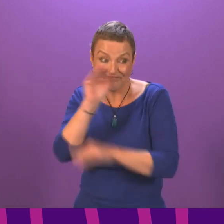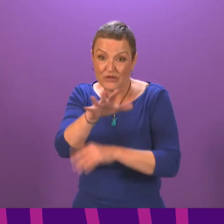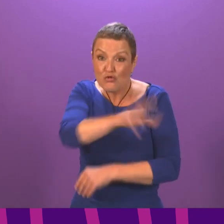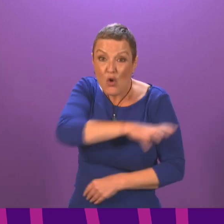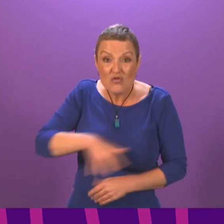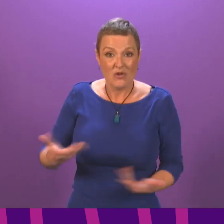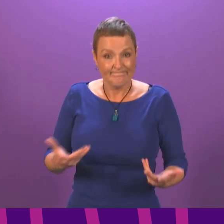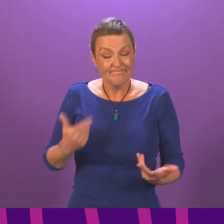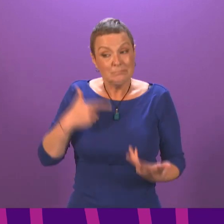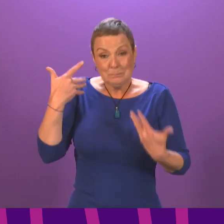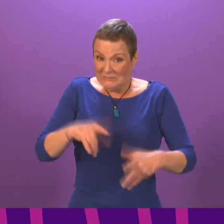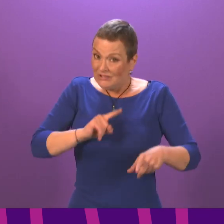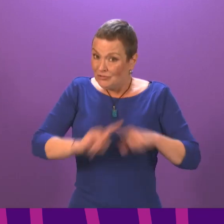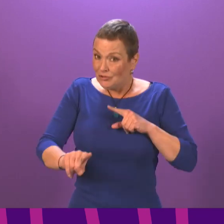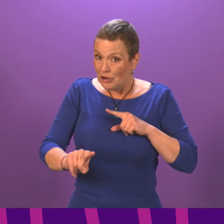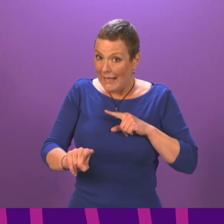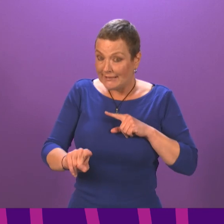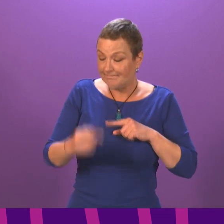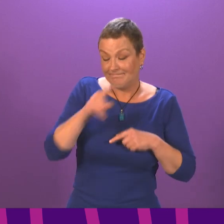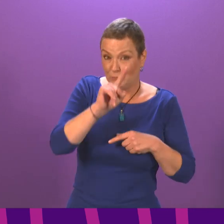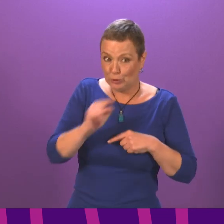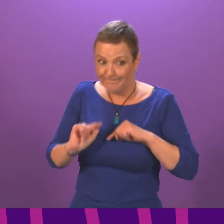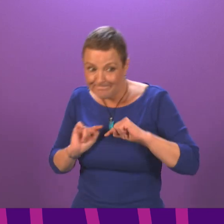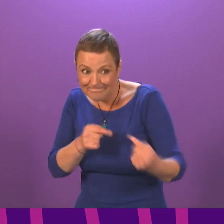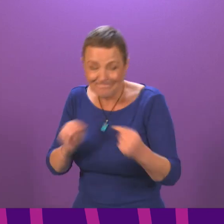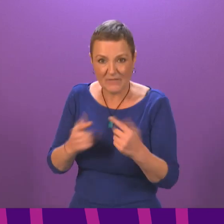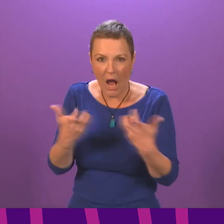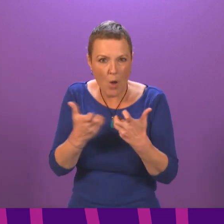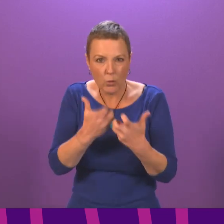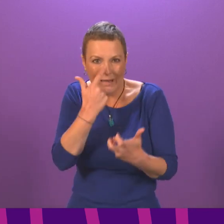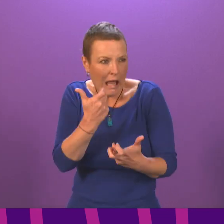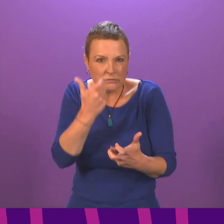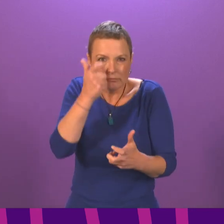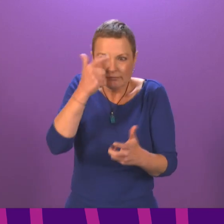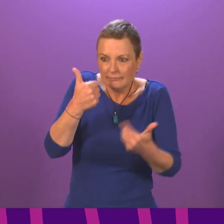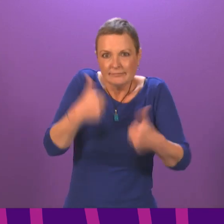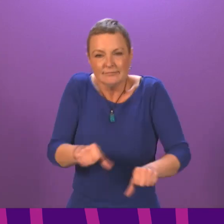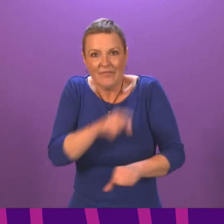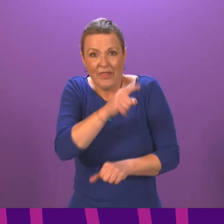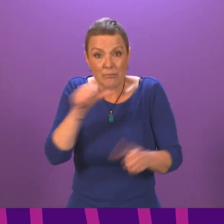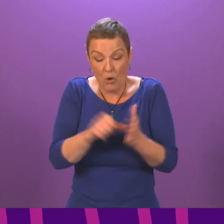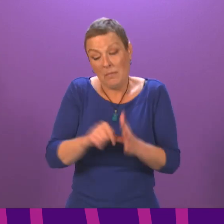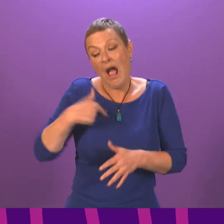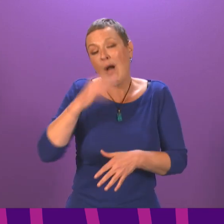try to combat it. I will ask the environment secretary to write to the member to recap